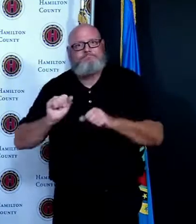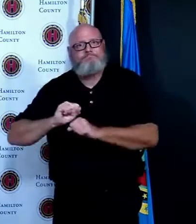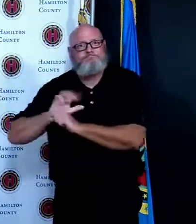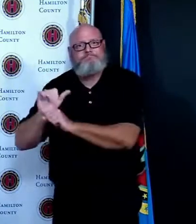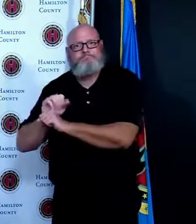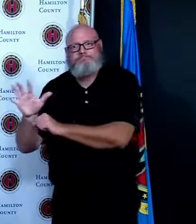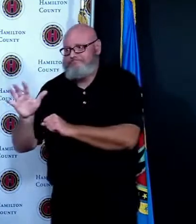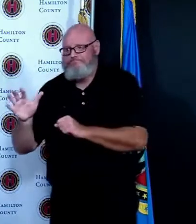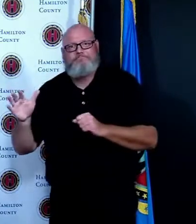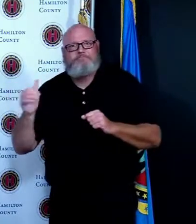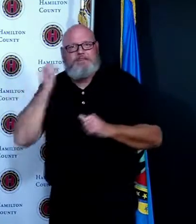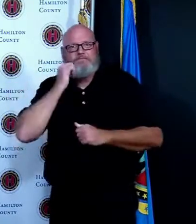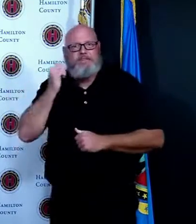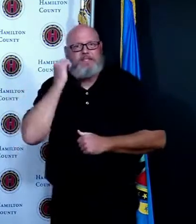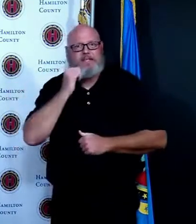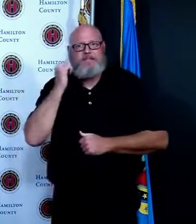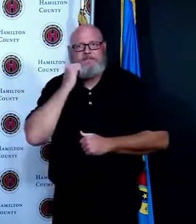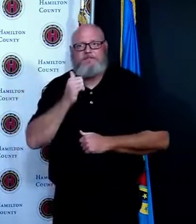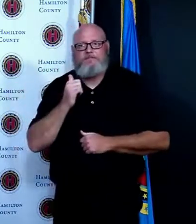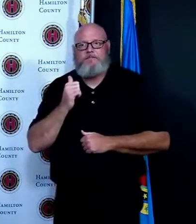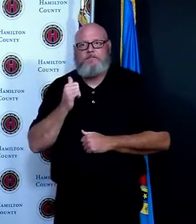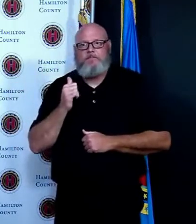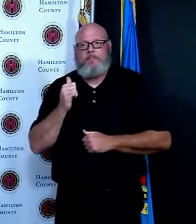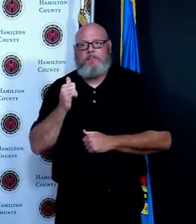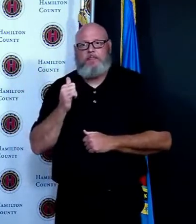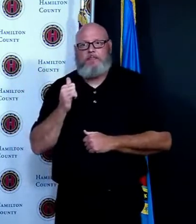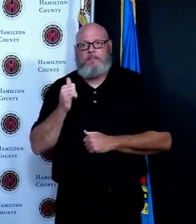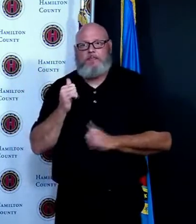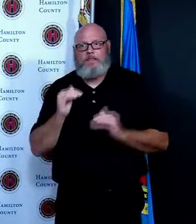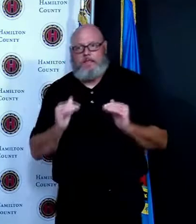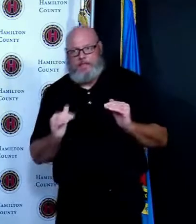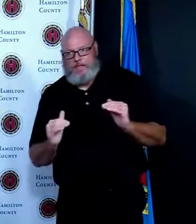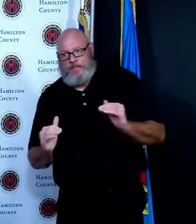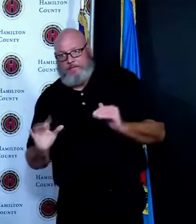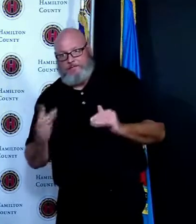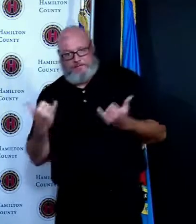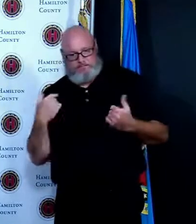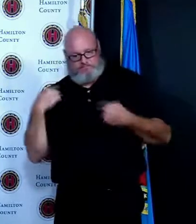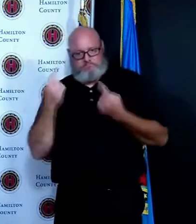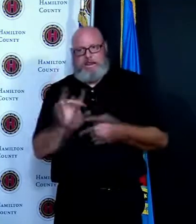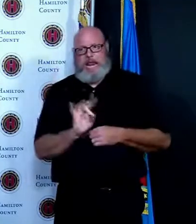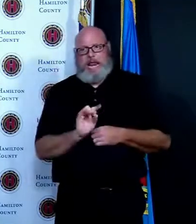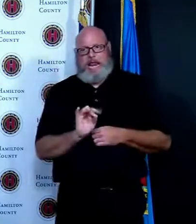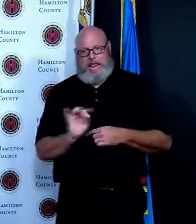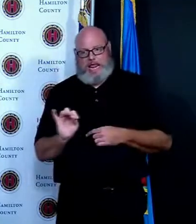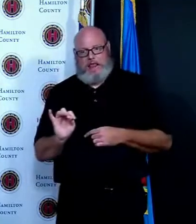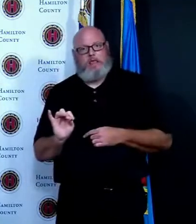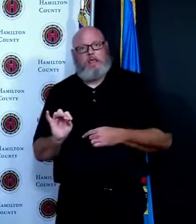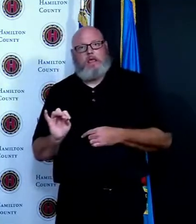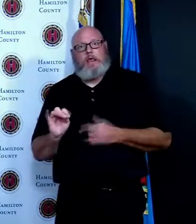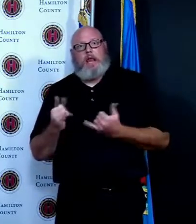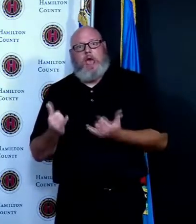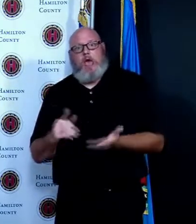day over the last week so a significant jump in cases these cases are coming from the community